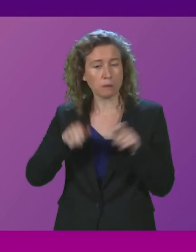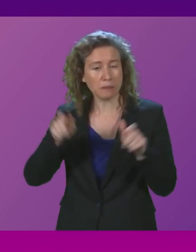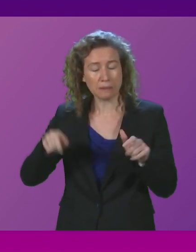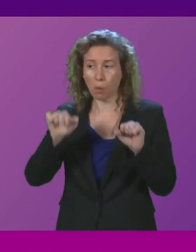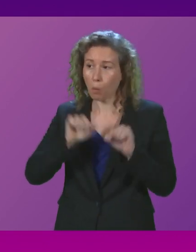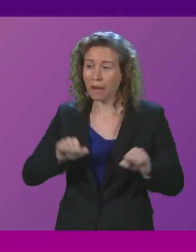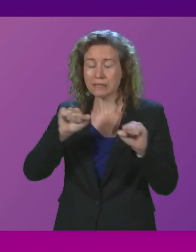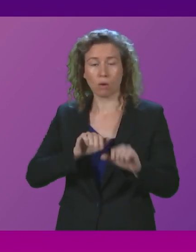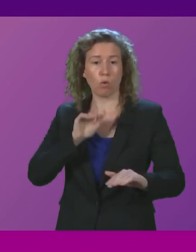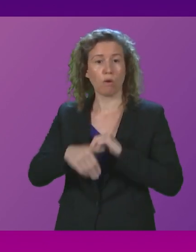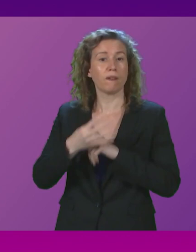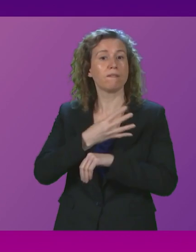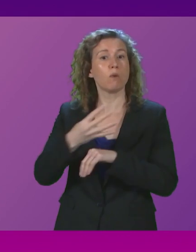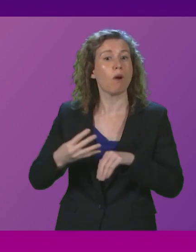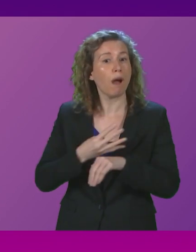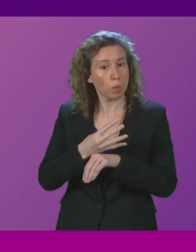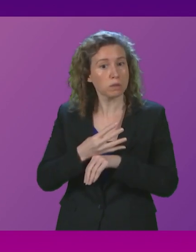hours at accident and emergency departments.